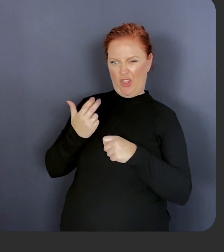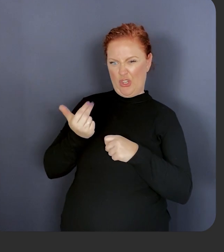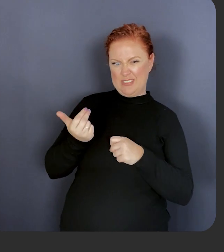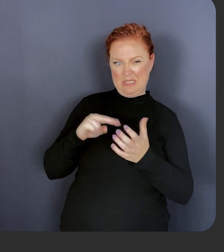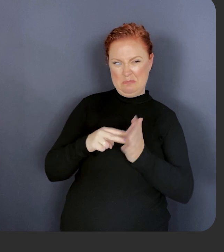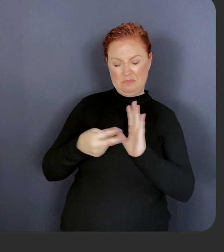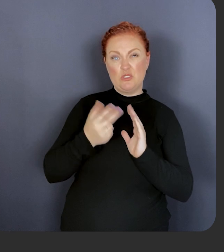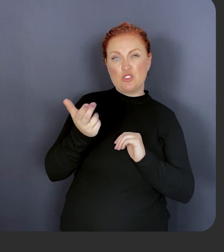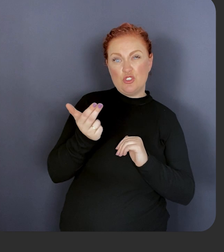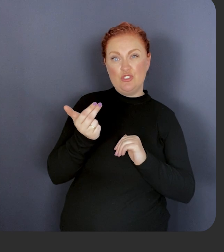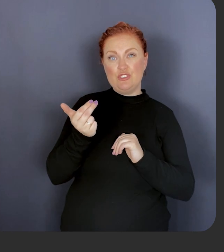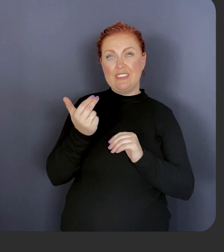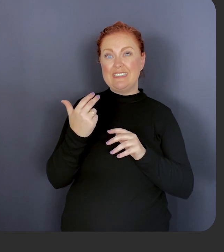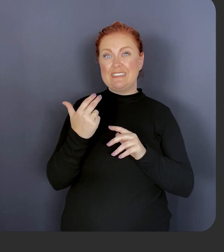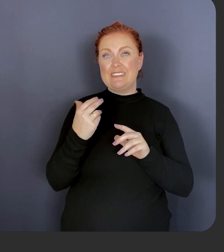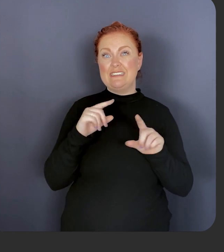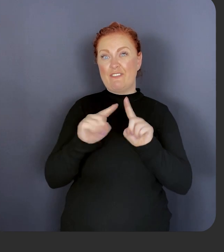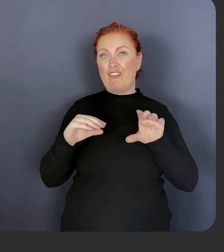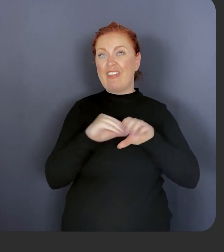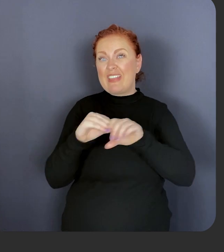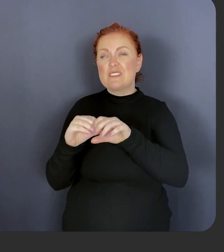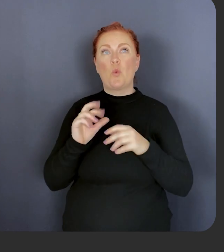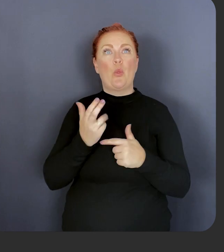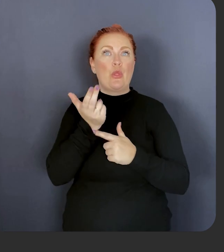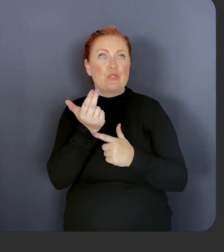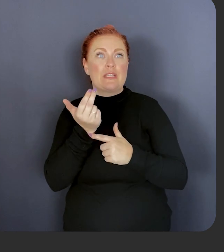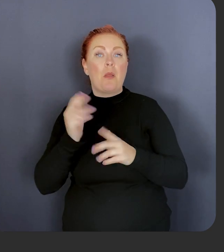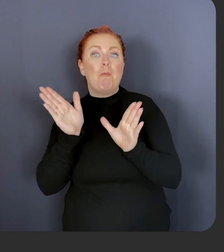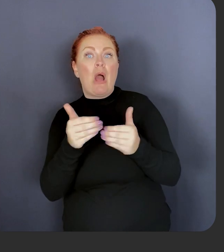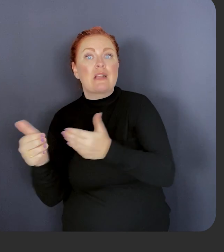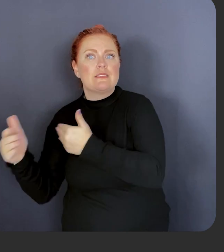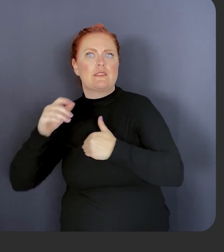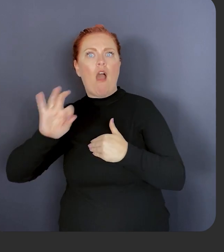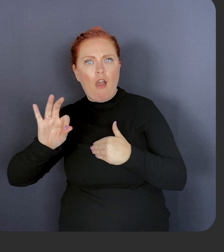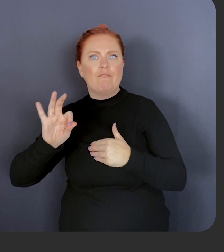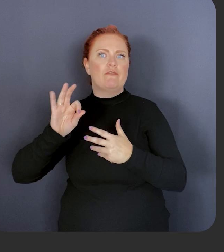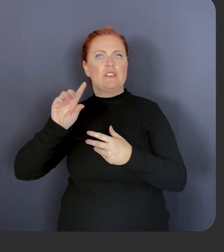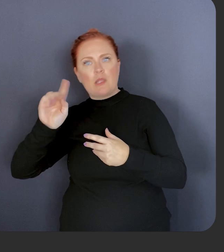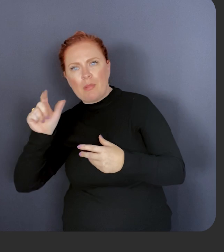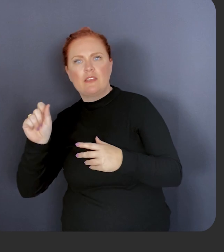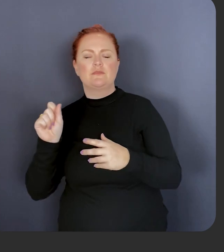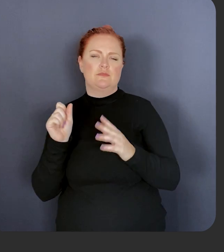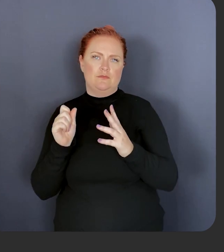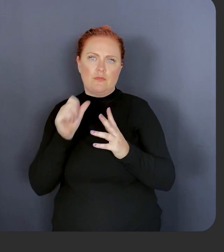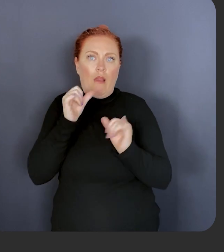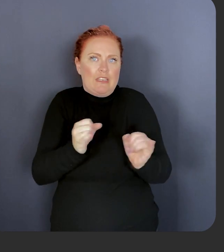Maybe that's 13 fillings or 13 boxes versus 13 dumplings.